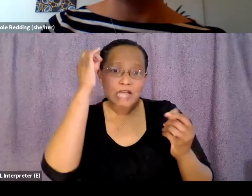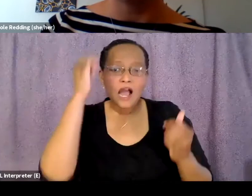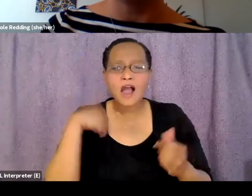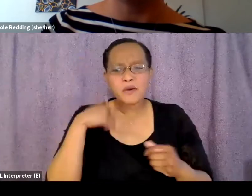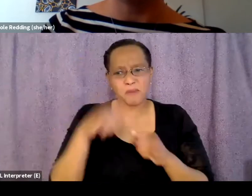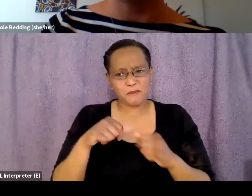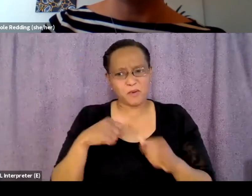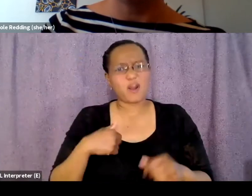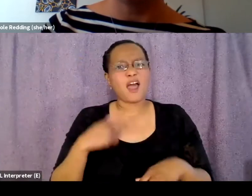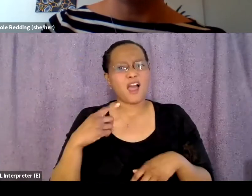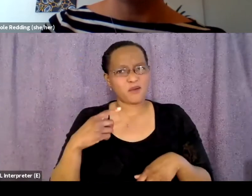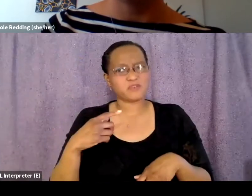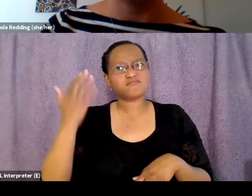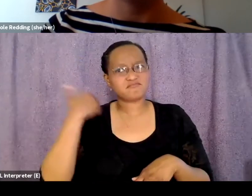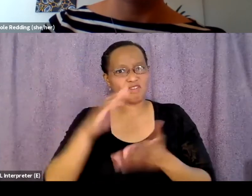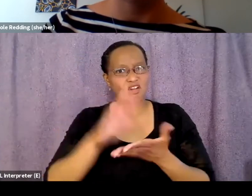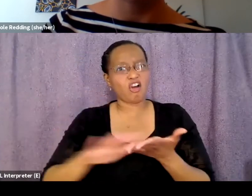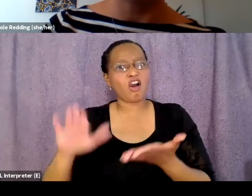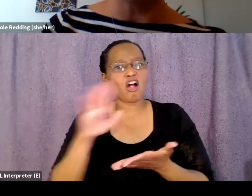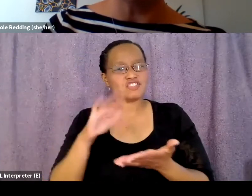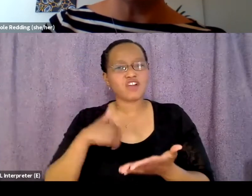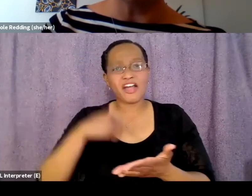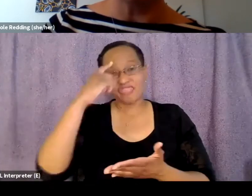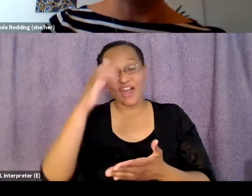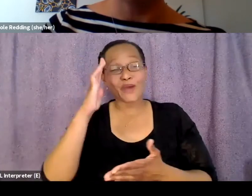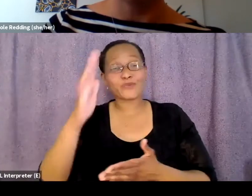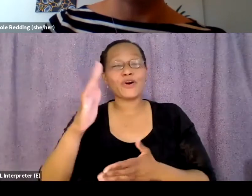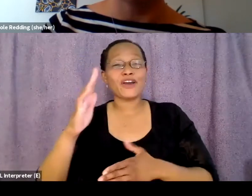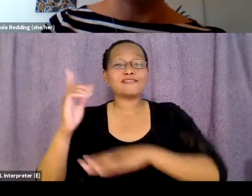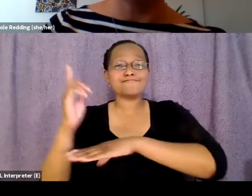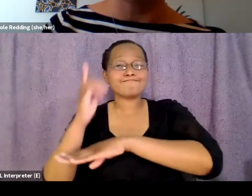that I was going to walk across my graduation stage and have.